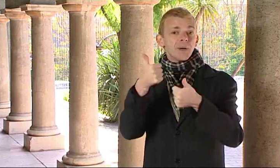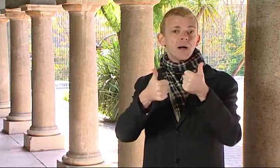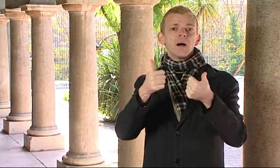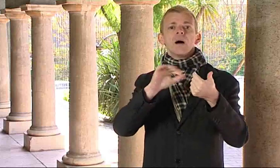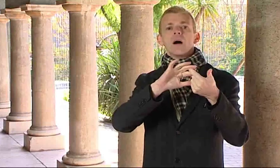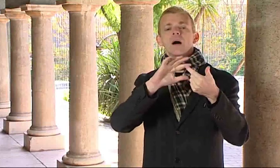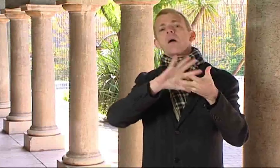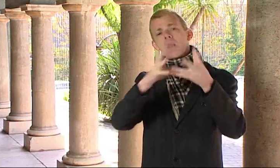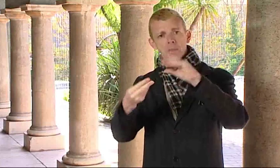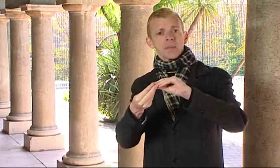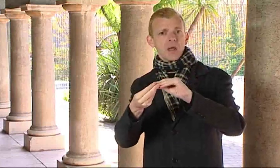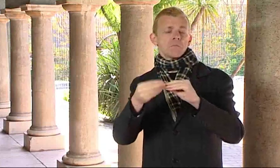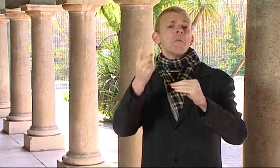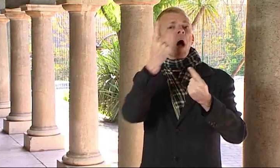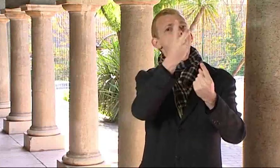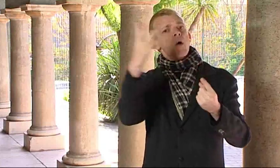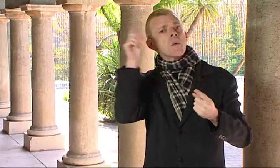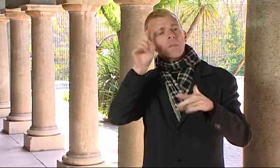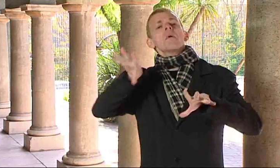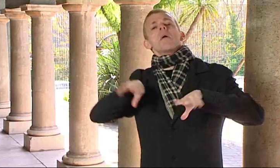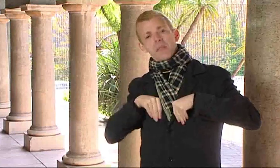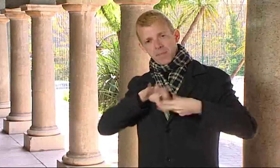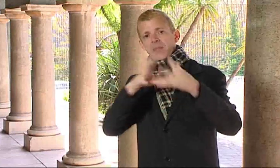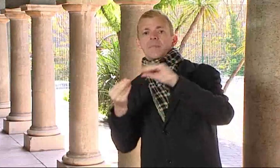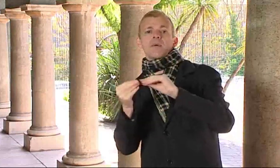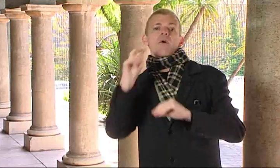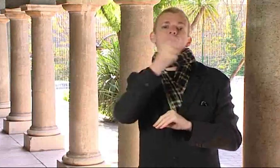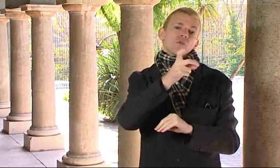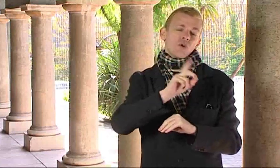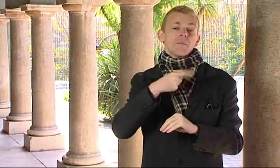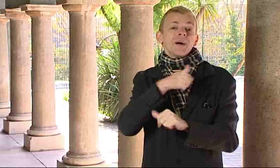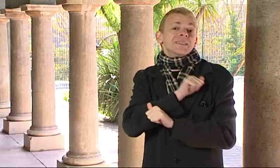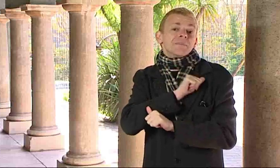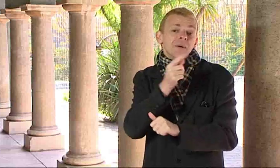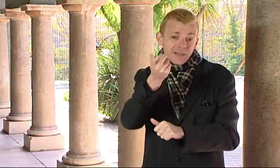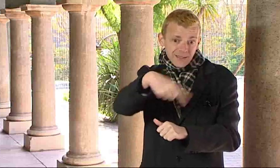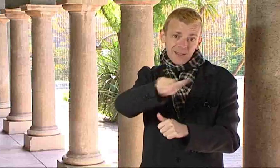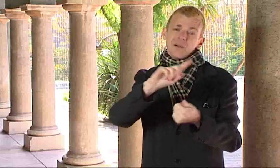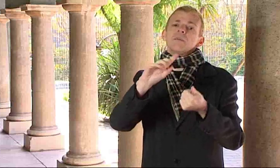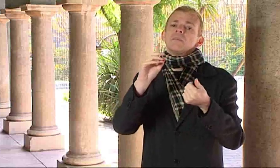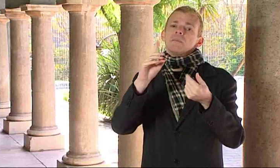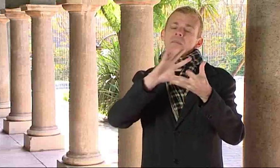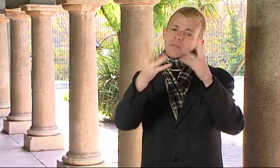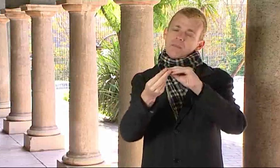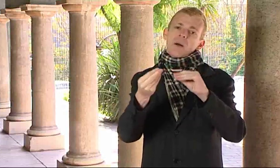implies some added or previous work, that material is also adapted.